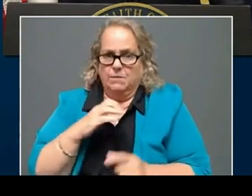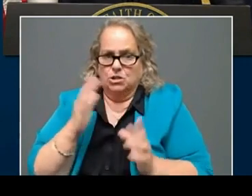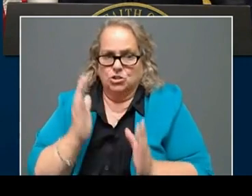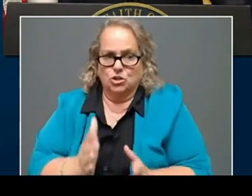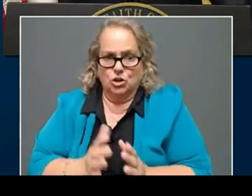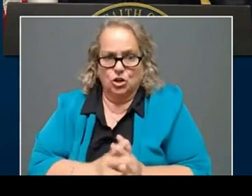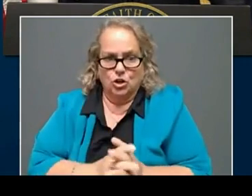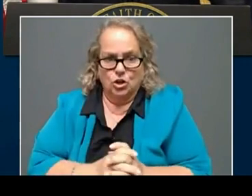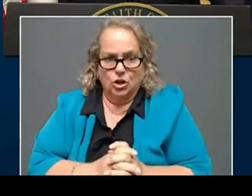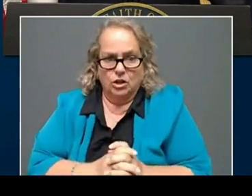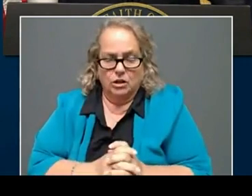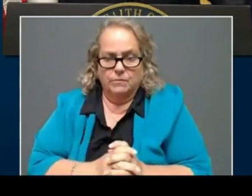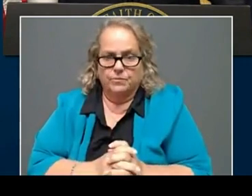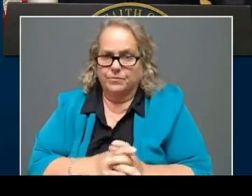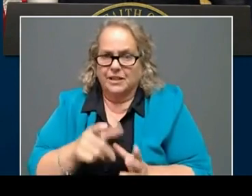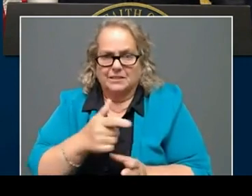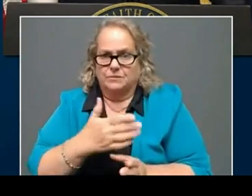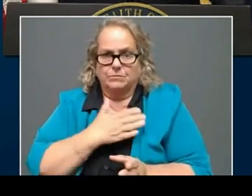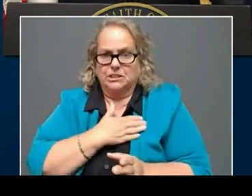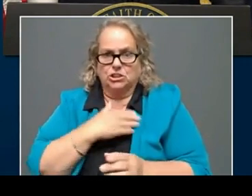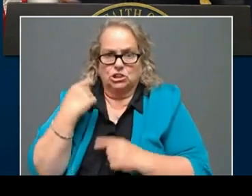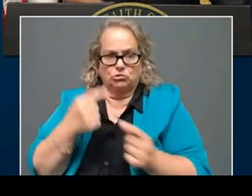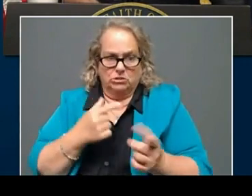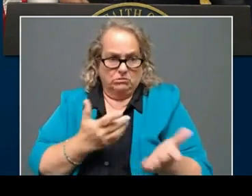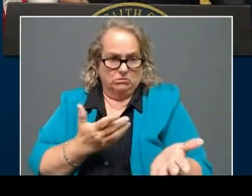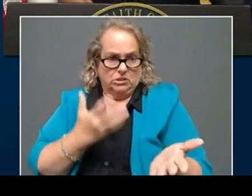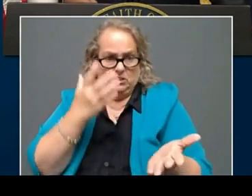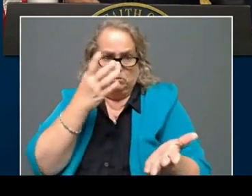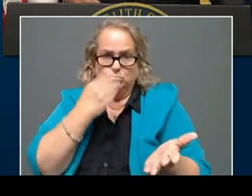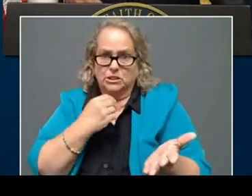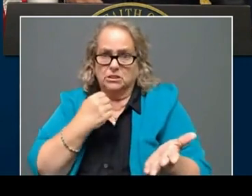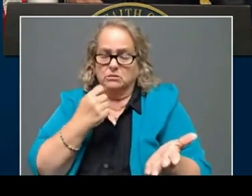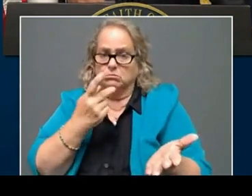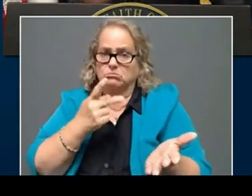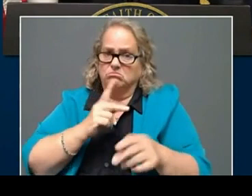would say in my generation pretty legit. If you were in uh that position, he